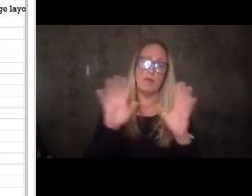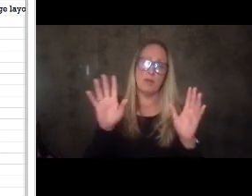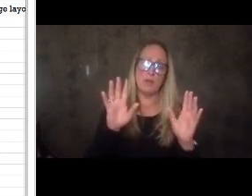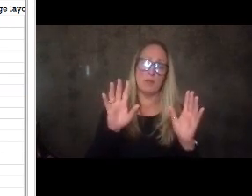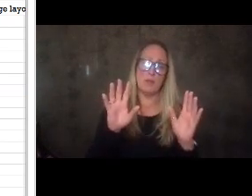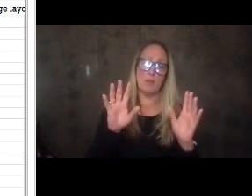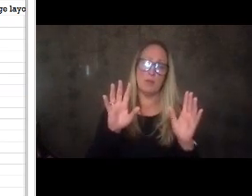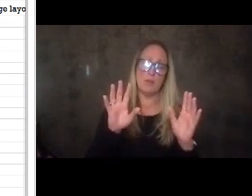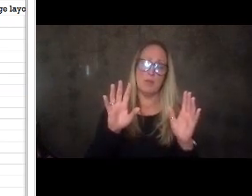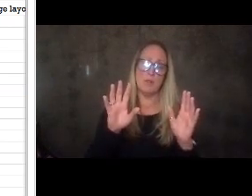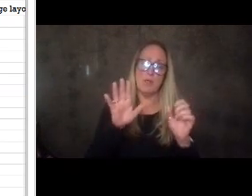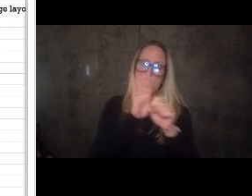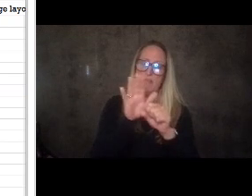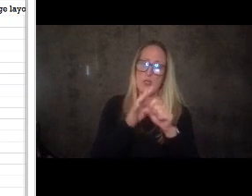for sufficient contrast between text and background colors.